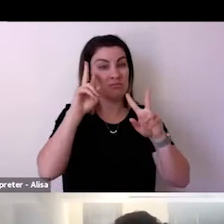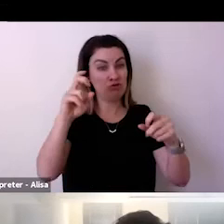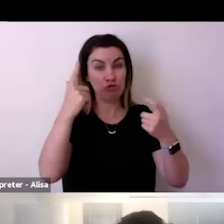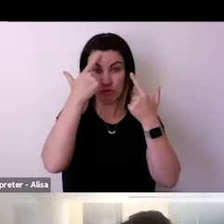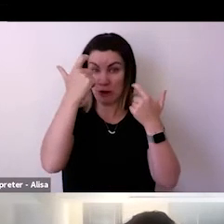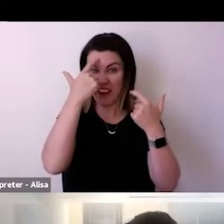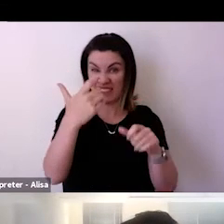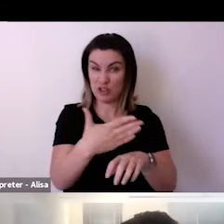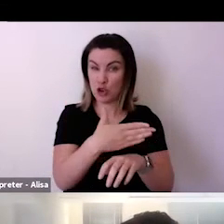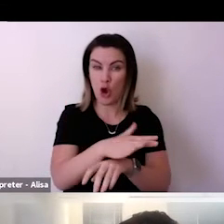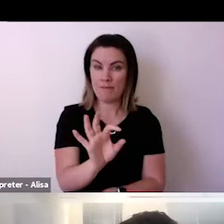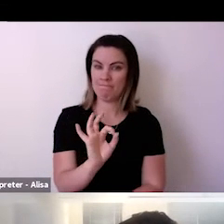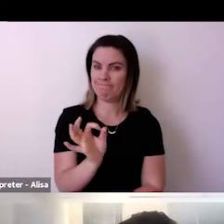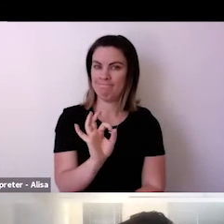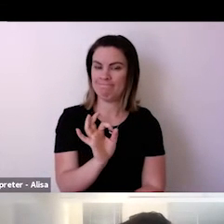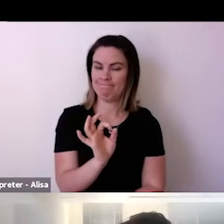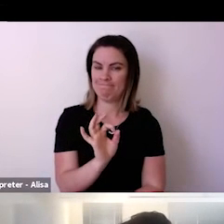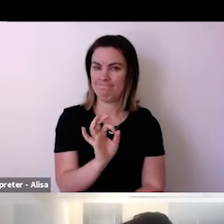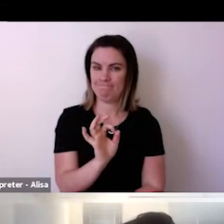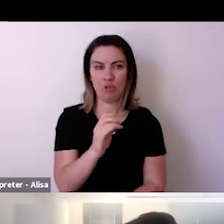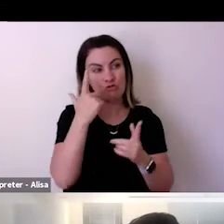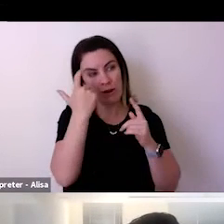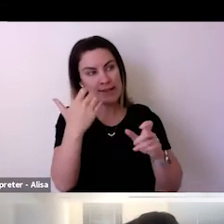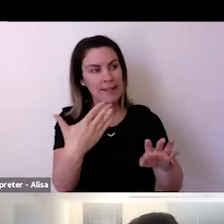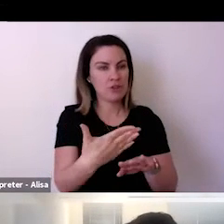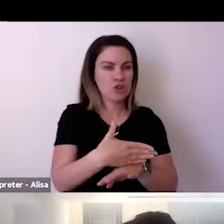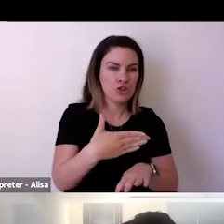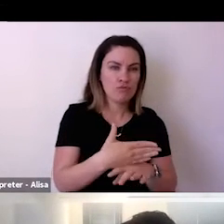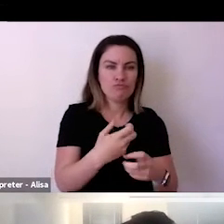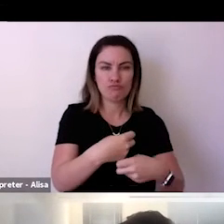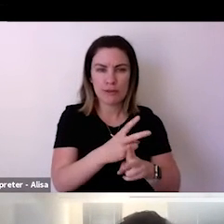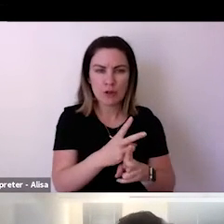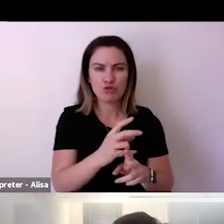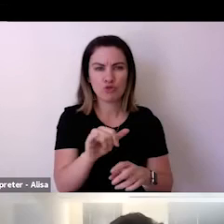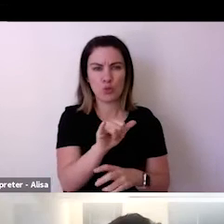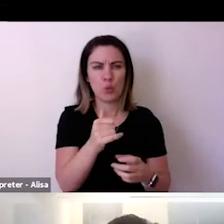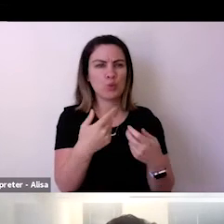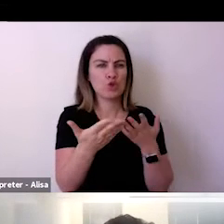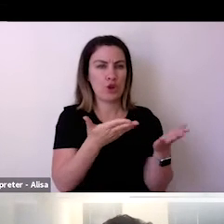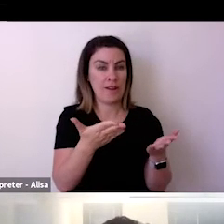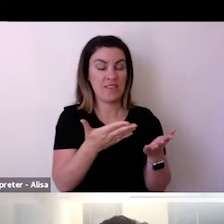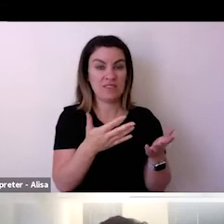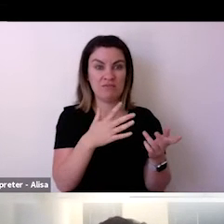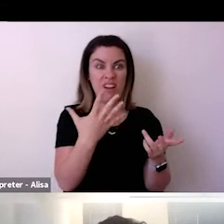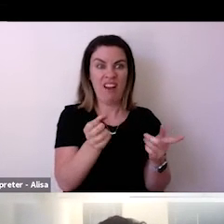within creative services and accompanied outside the creative industries. About 12 percent